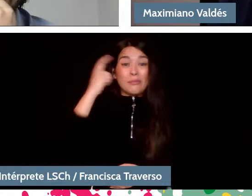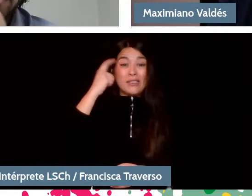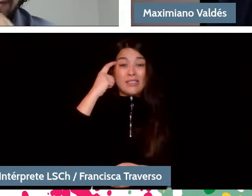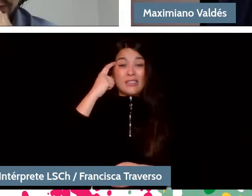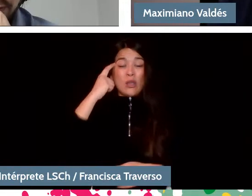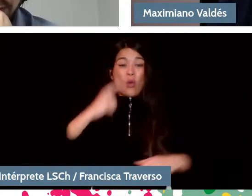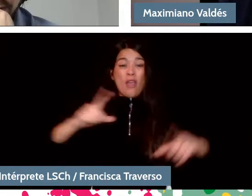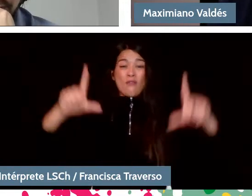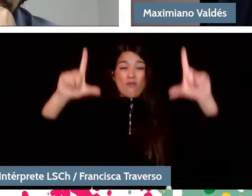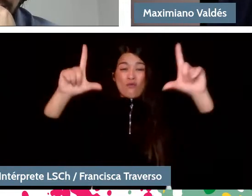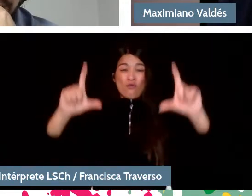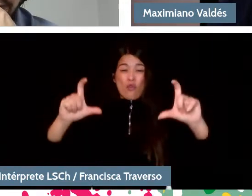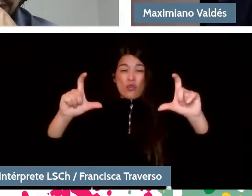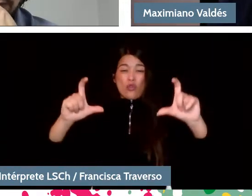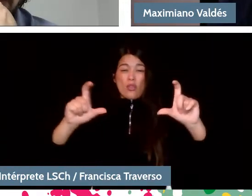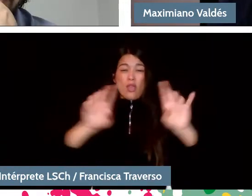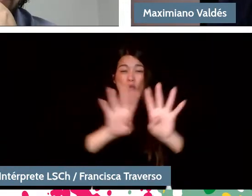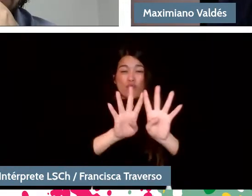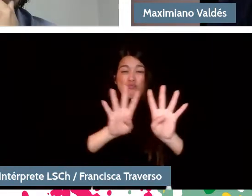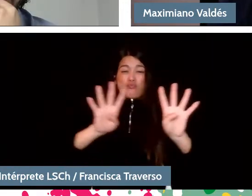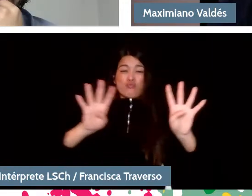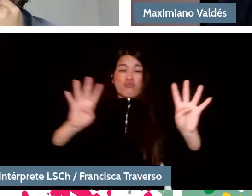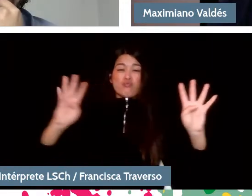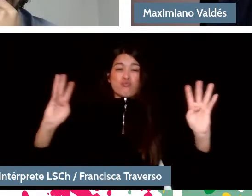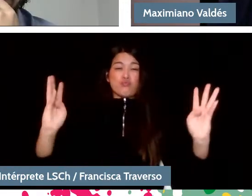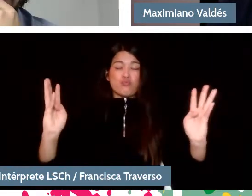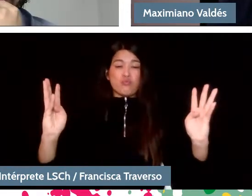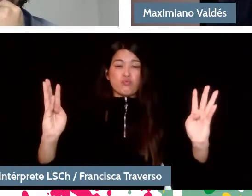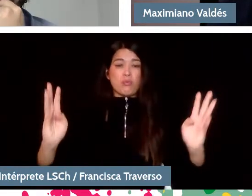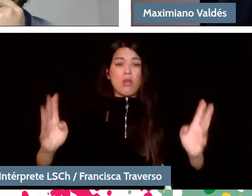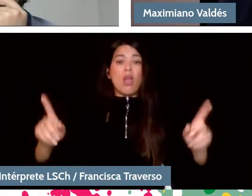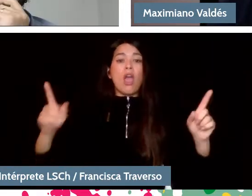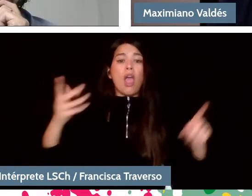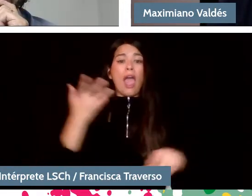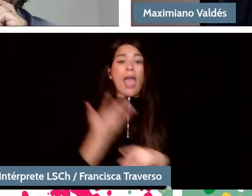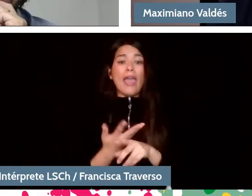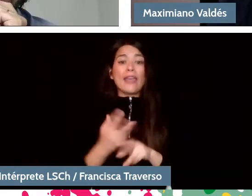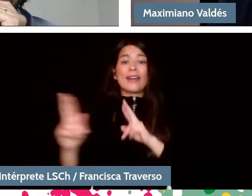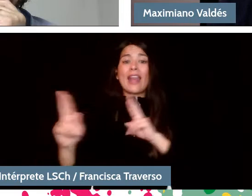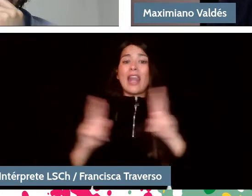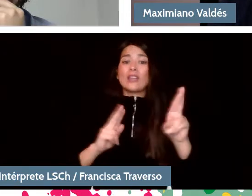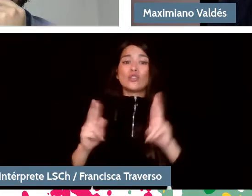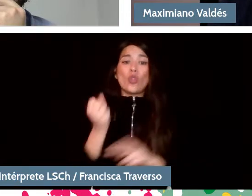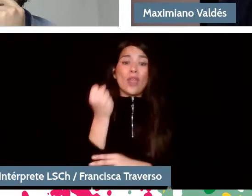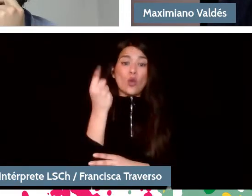they will realize that there is a numerical relationship between string instruments and wind instruments